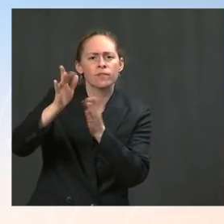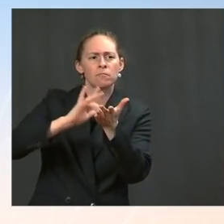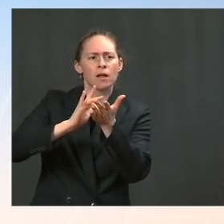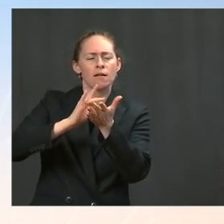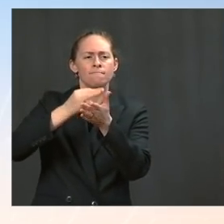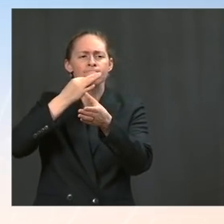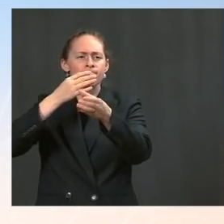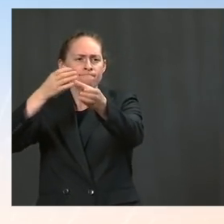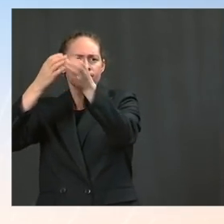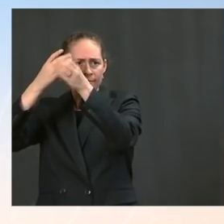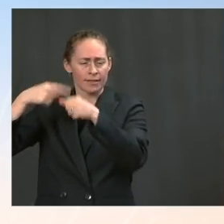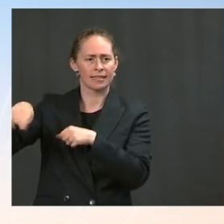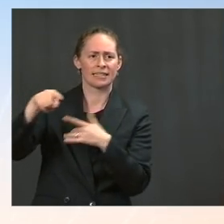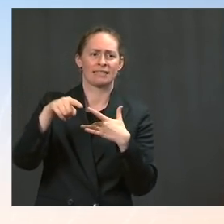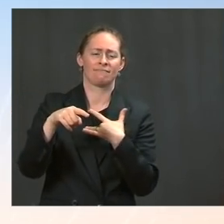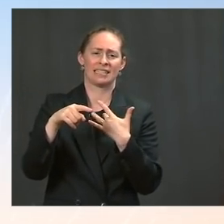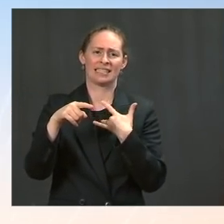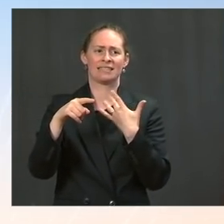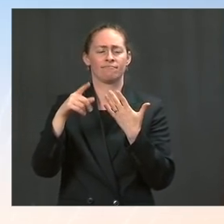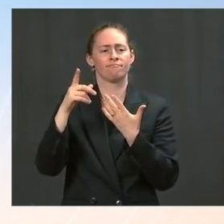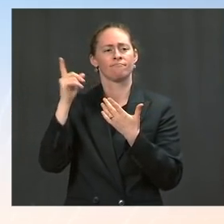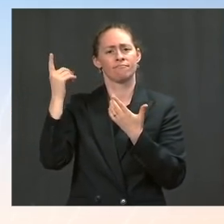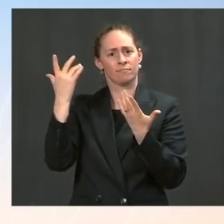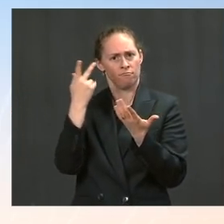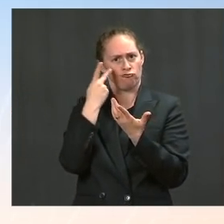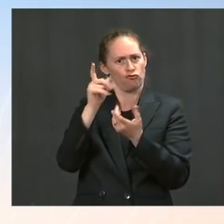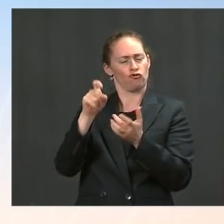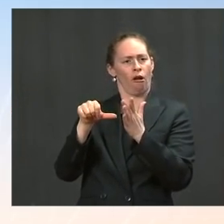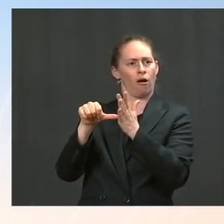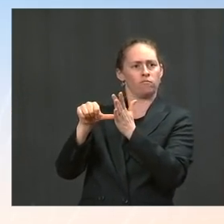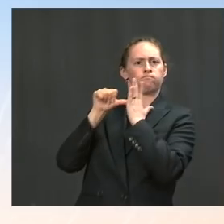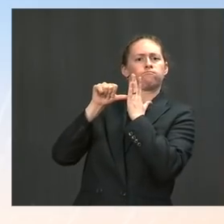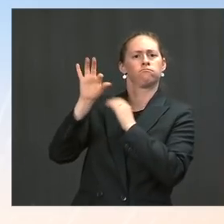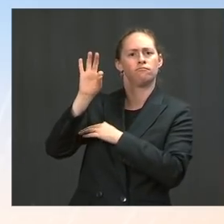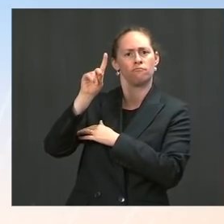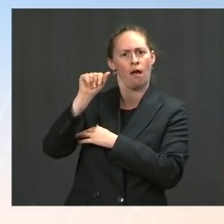But the President is going to leave it to the FDA to determine the timeline. The Press: So the President doesn't have any concerns